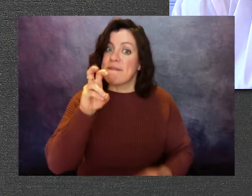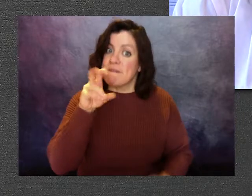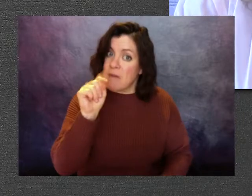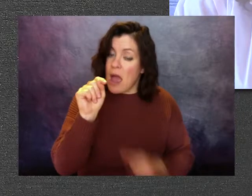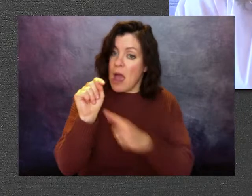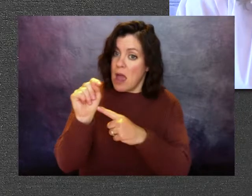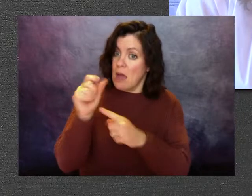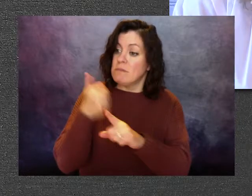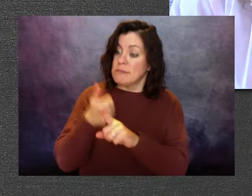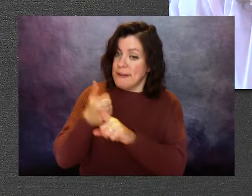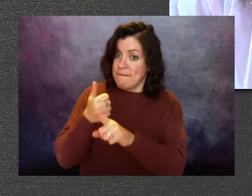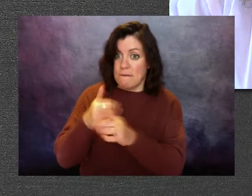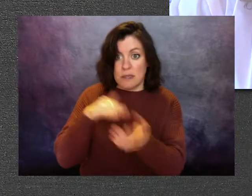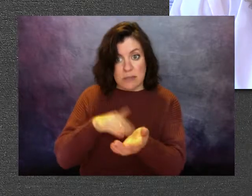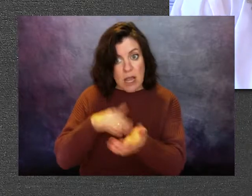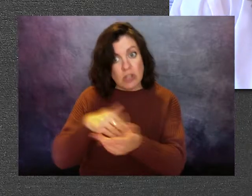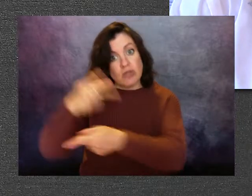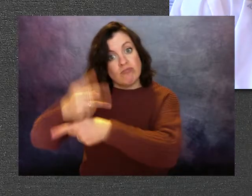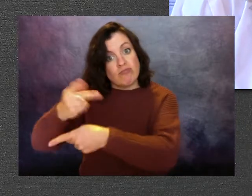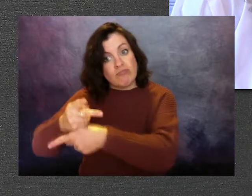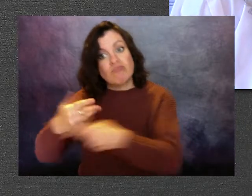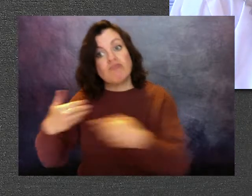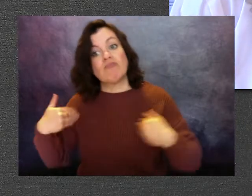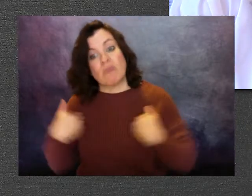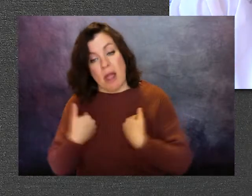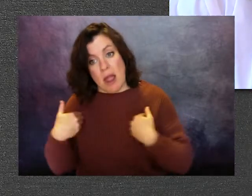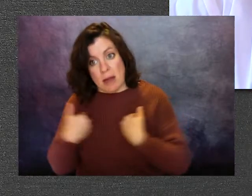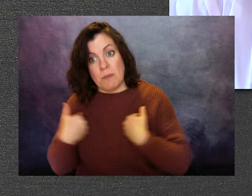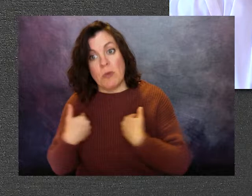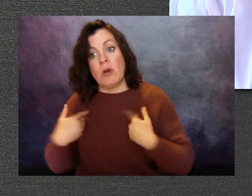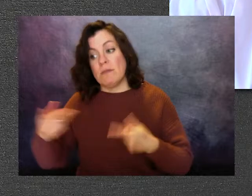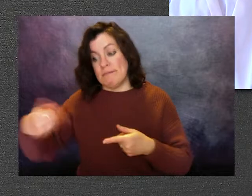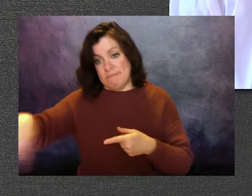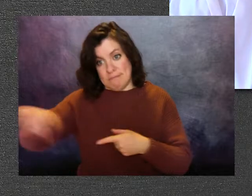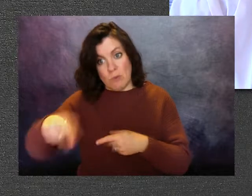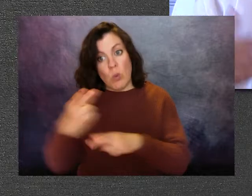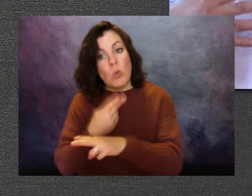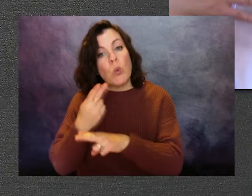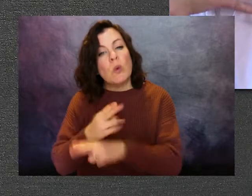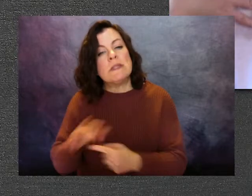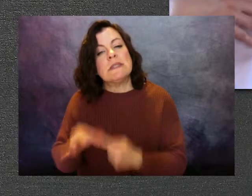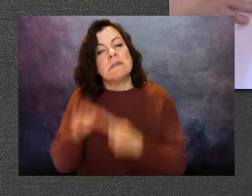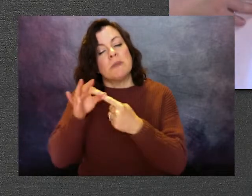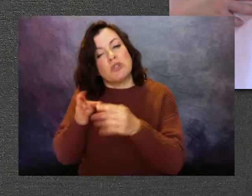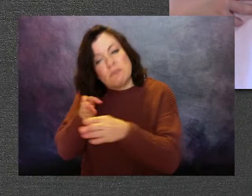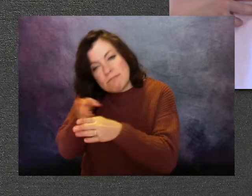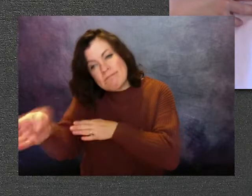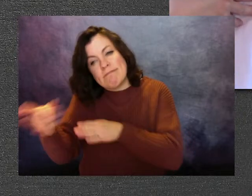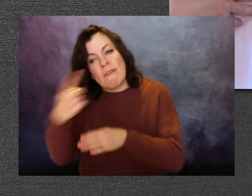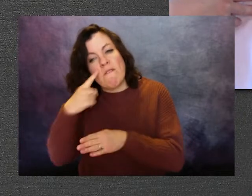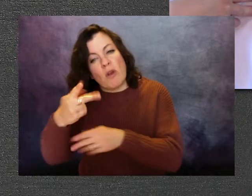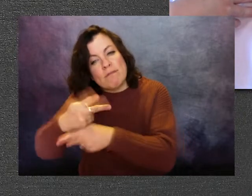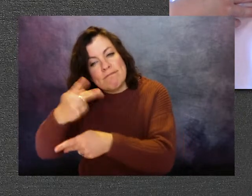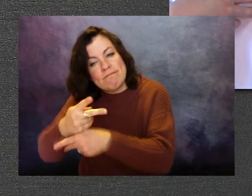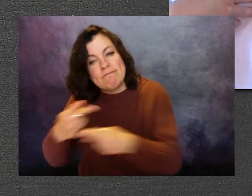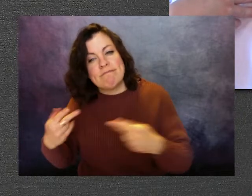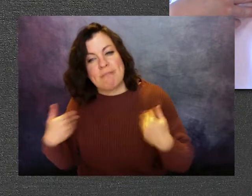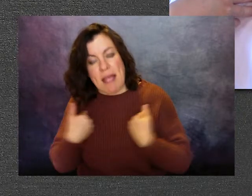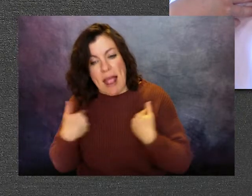and like other doctors, they use special tools. One thing that they have is, a lot of times they have a lab coat like this.